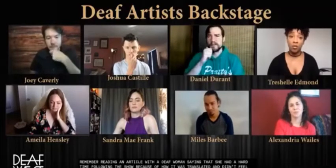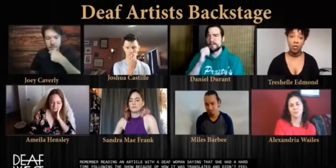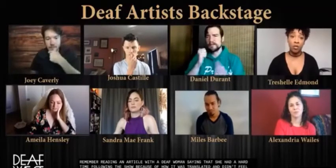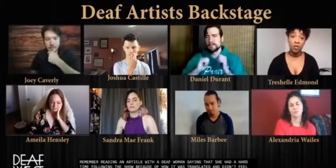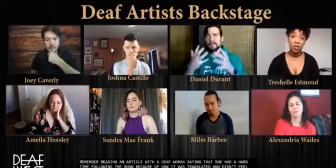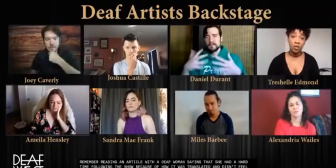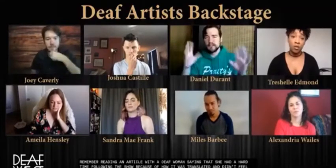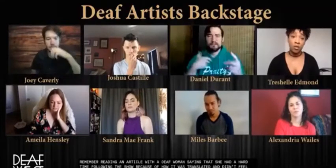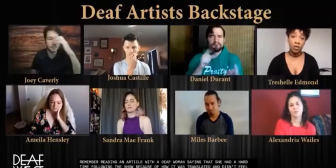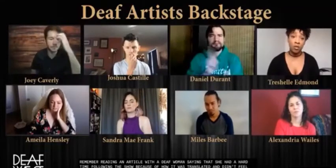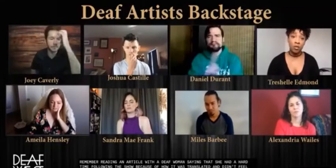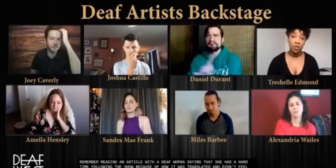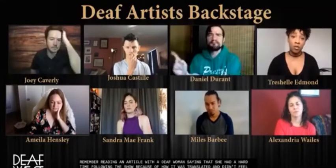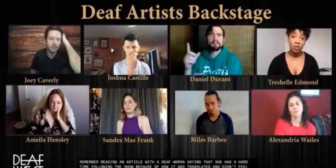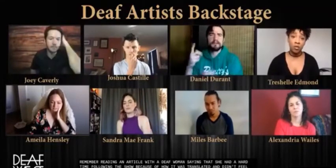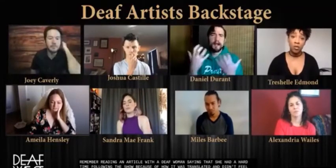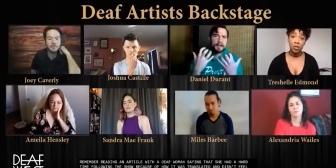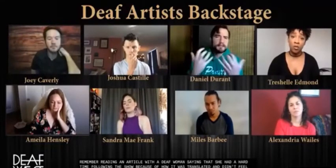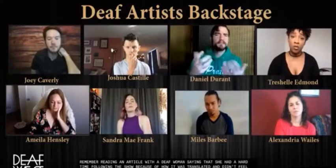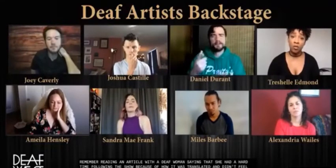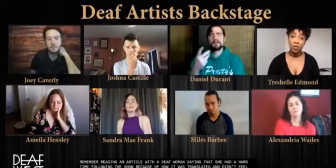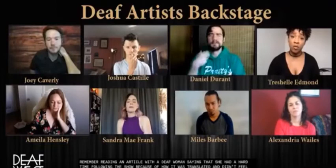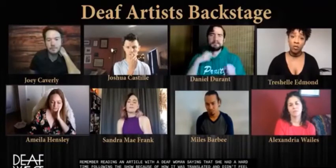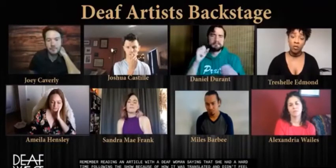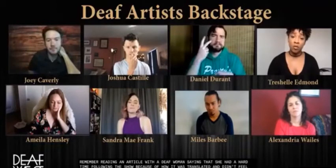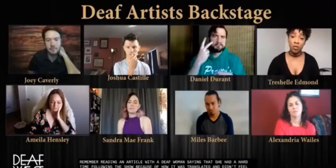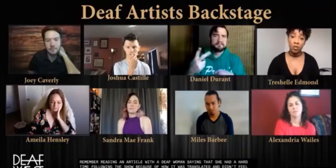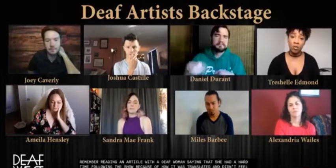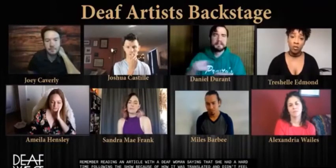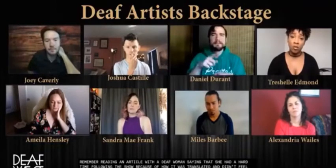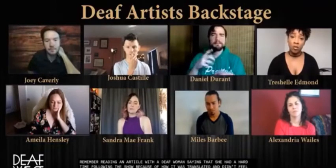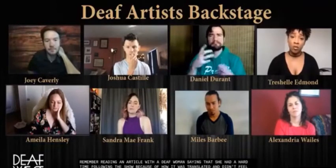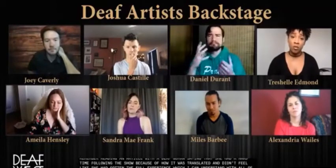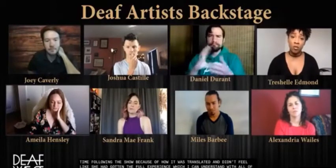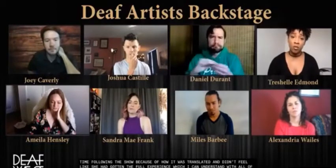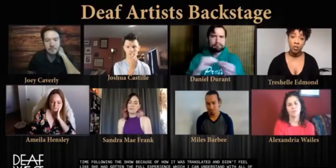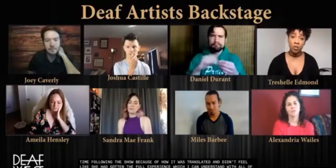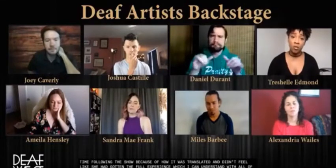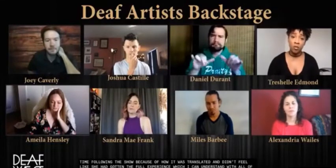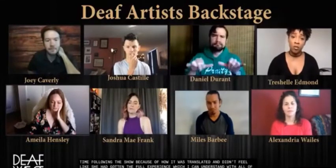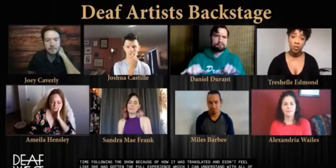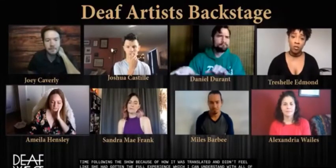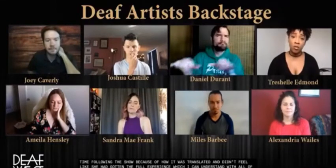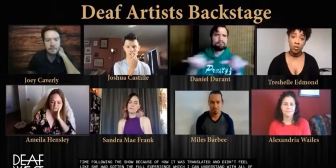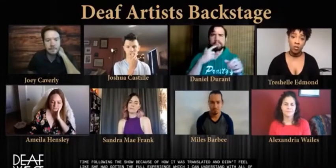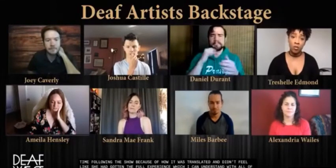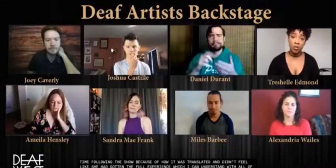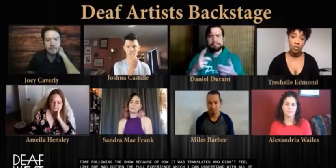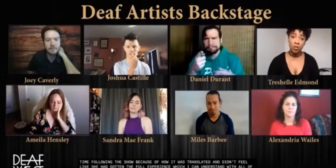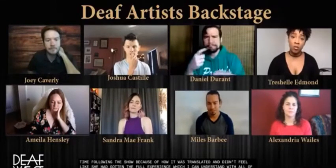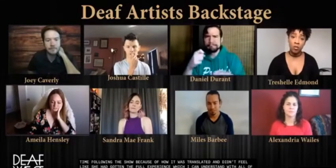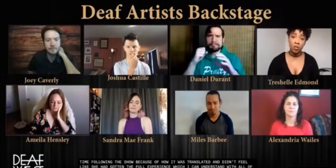Daniel: As an actor yes, we go out. We meet our audience members after shows.